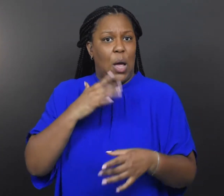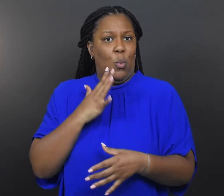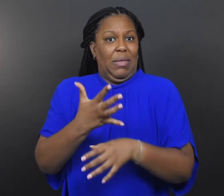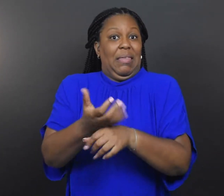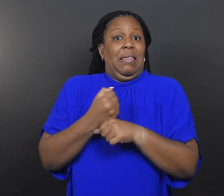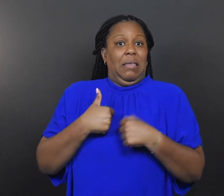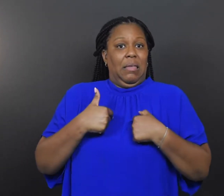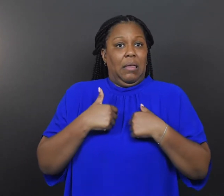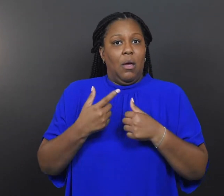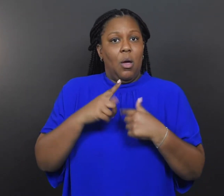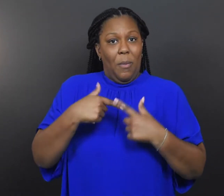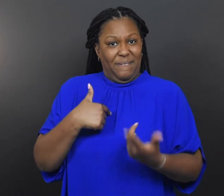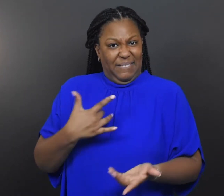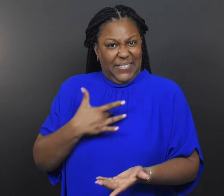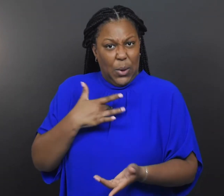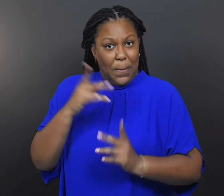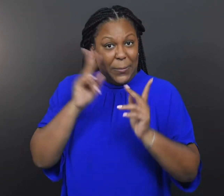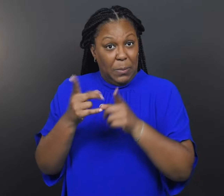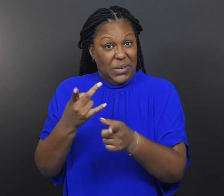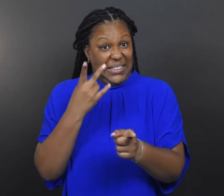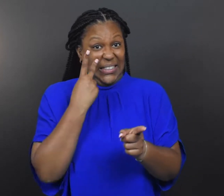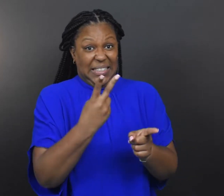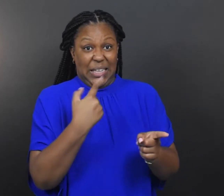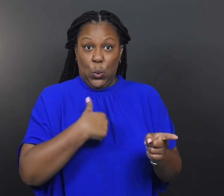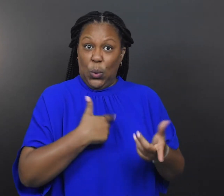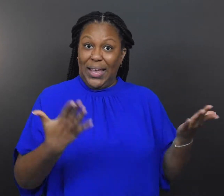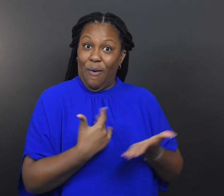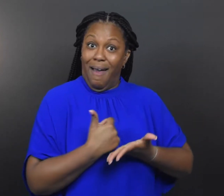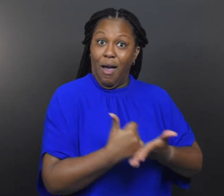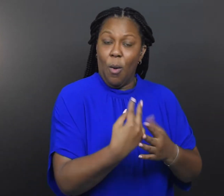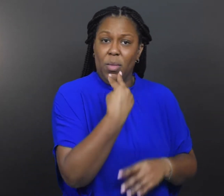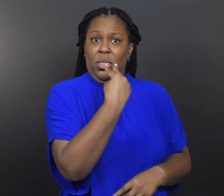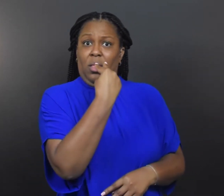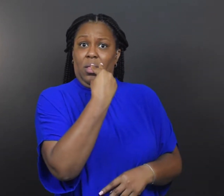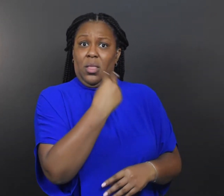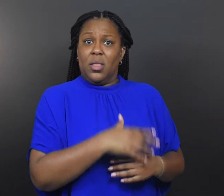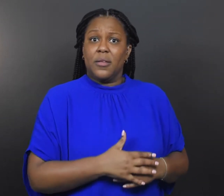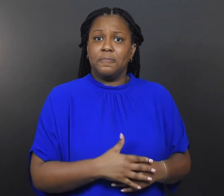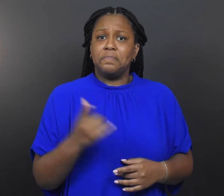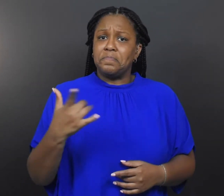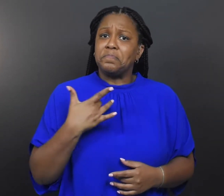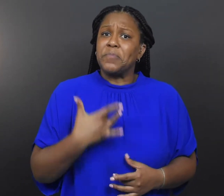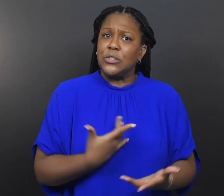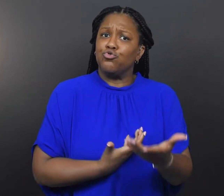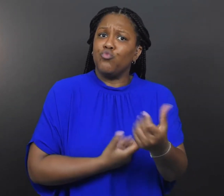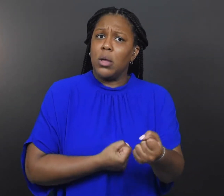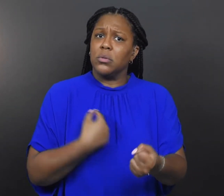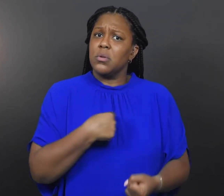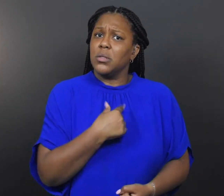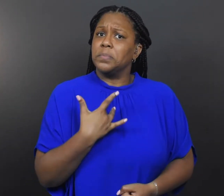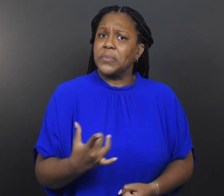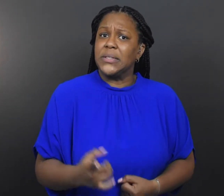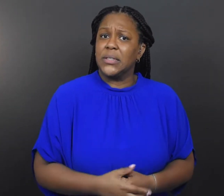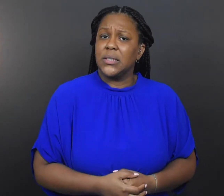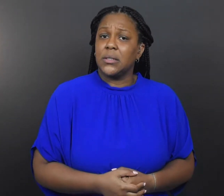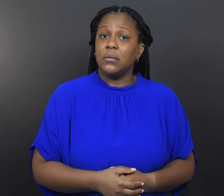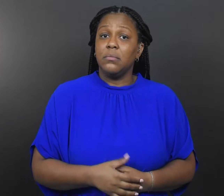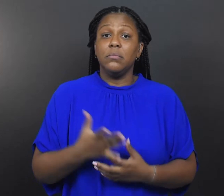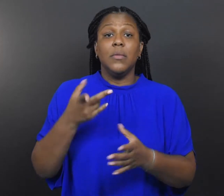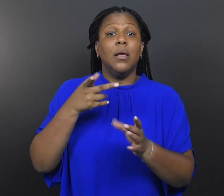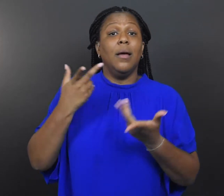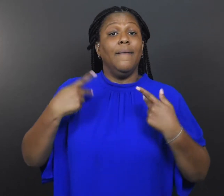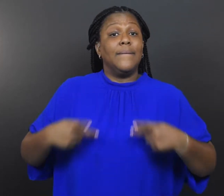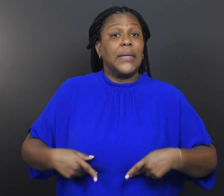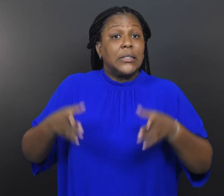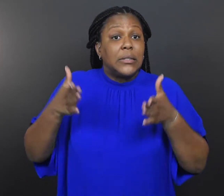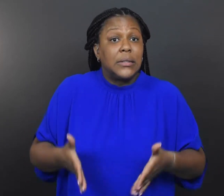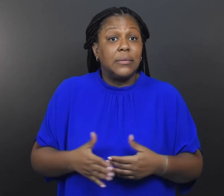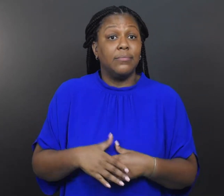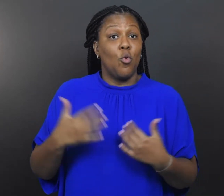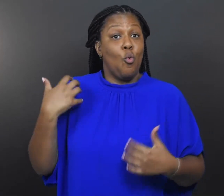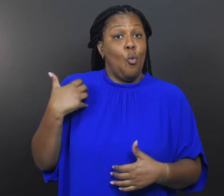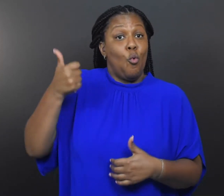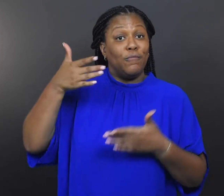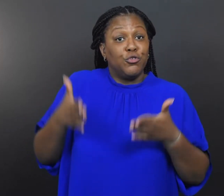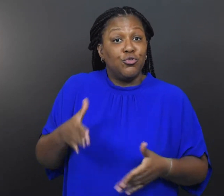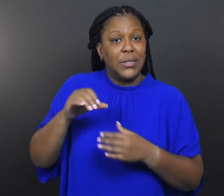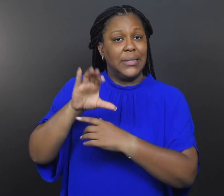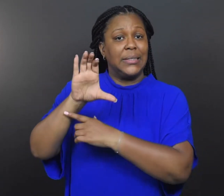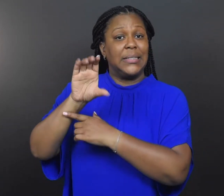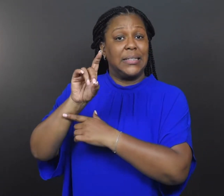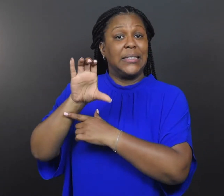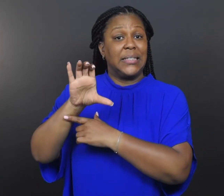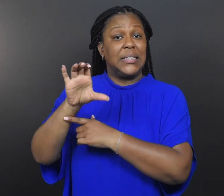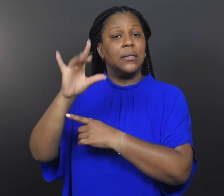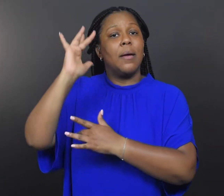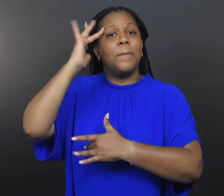usually trust us,” says Rachael, a physician and officer in CDC’s Epidemic Intelligence